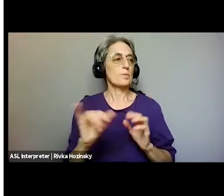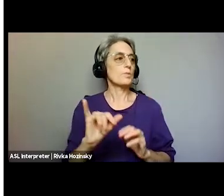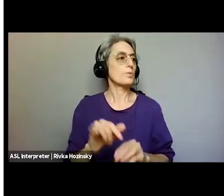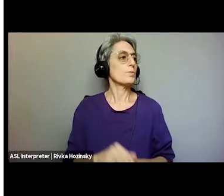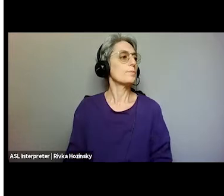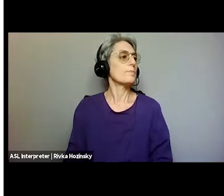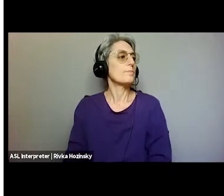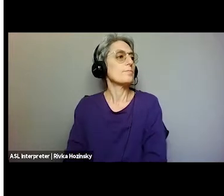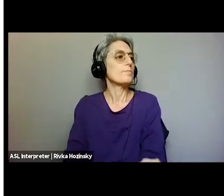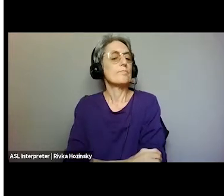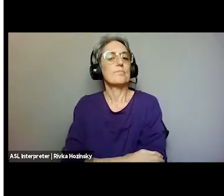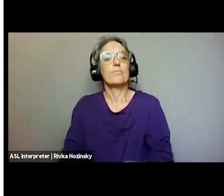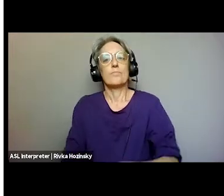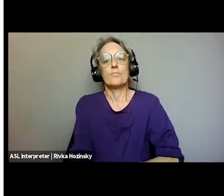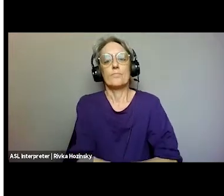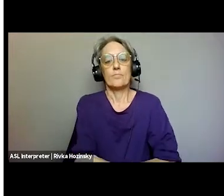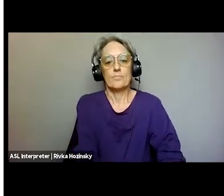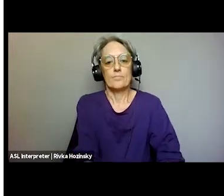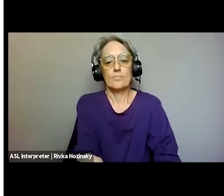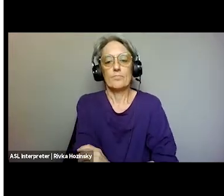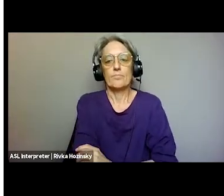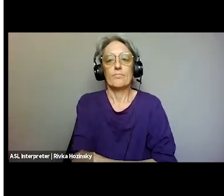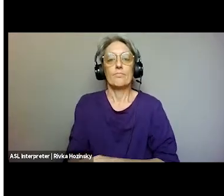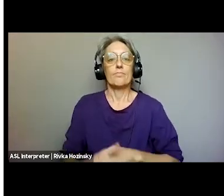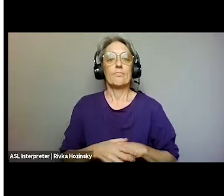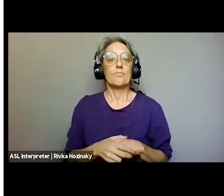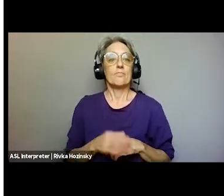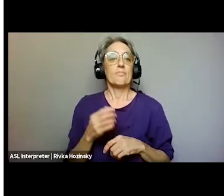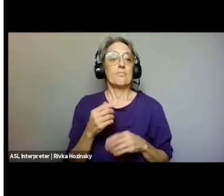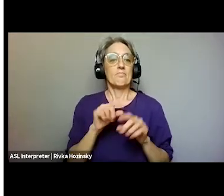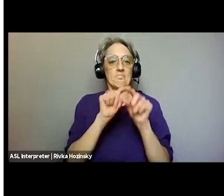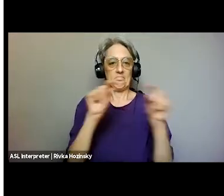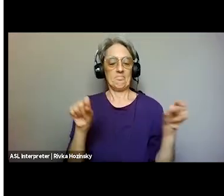So starting with routine postpartum healthcare access. There’s actually very little research